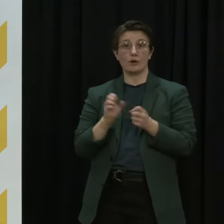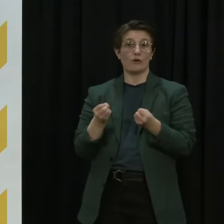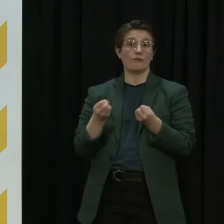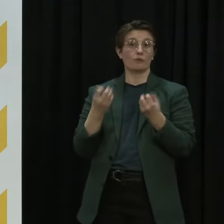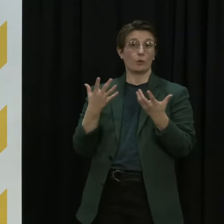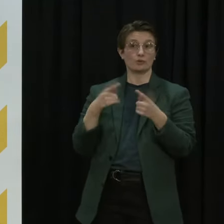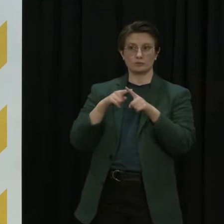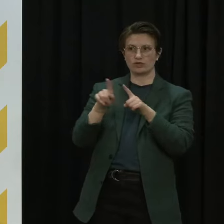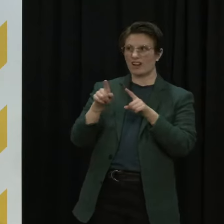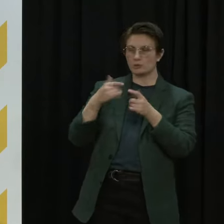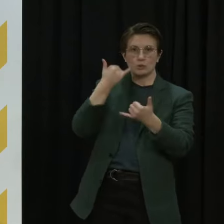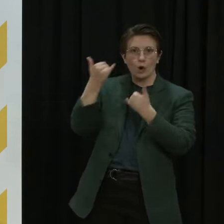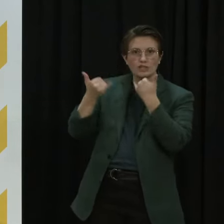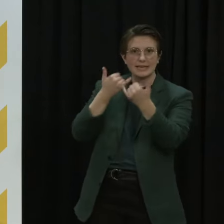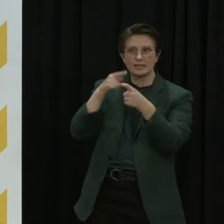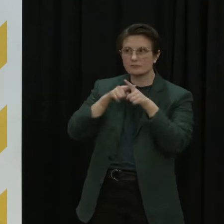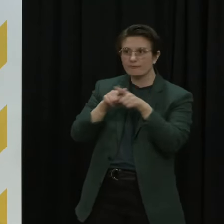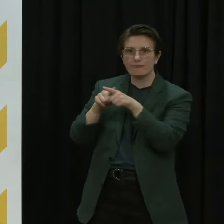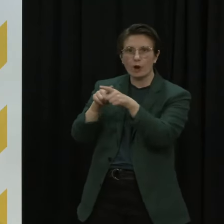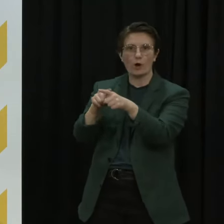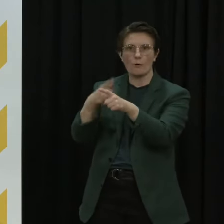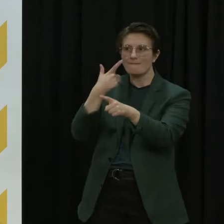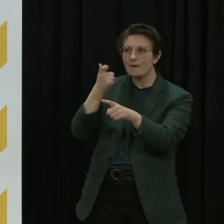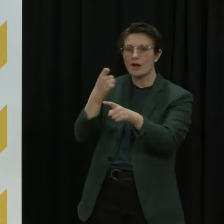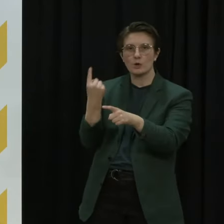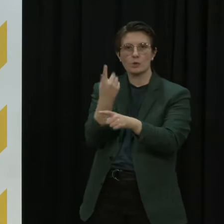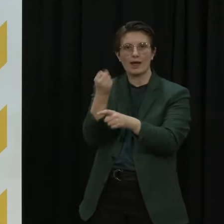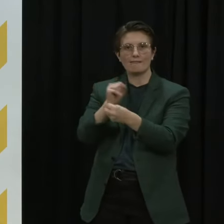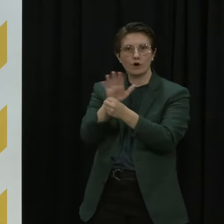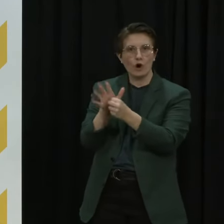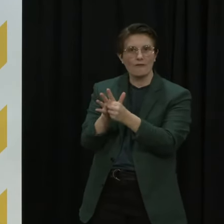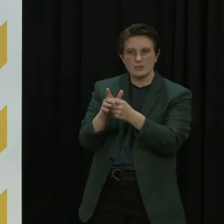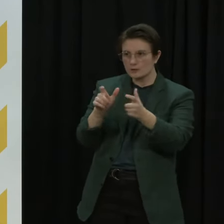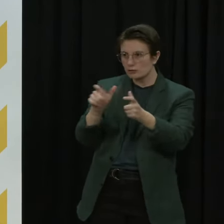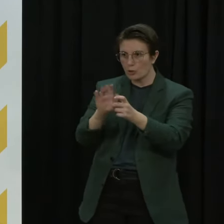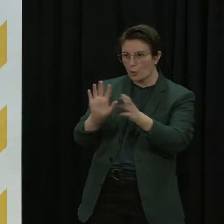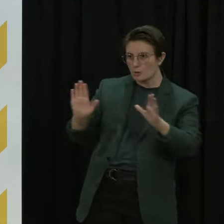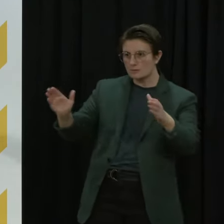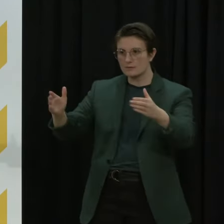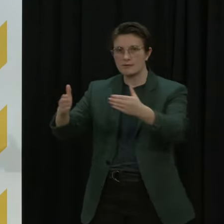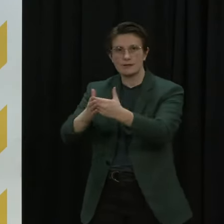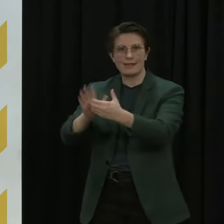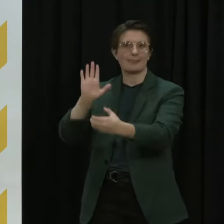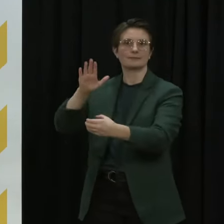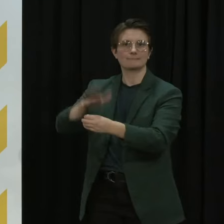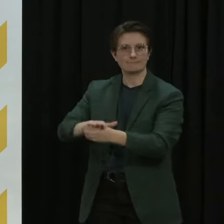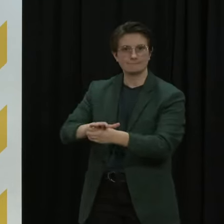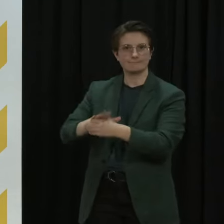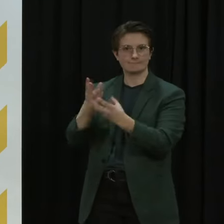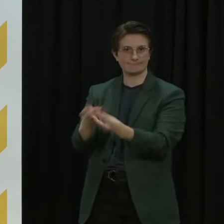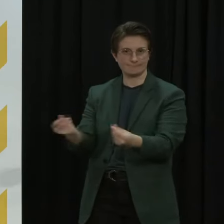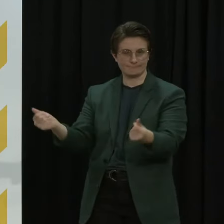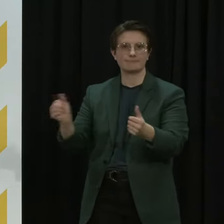From the outset of the COVD pandemic will use a range of methods to contain and control the virus, to protect lives and a way of life.